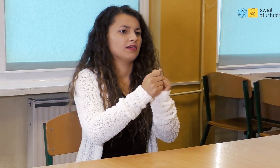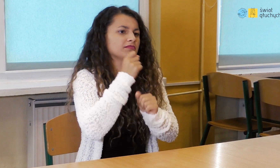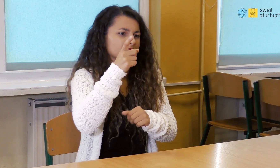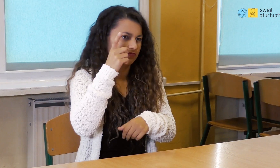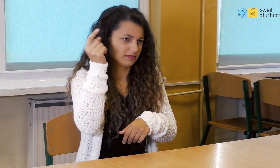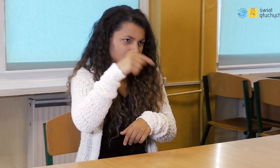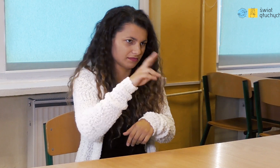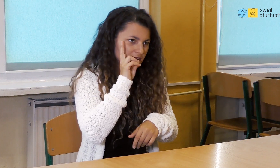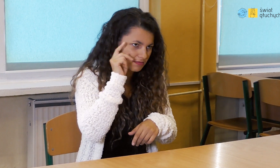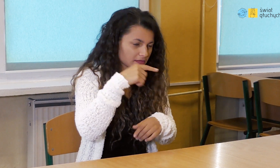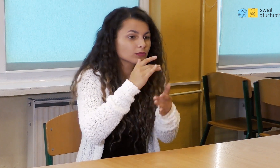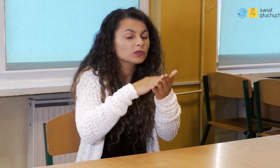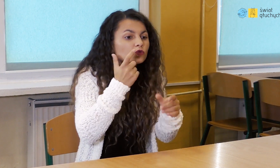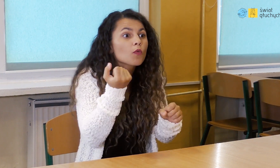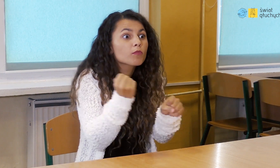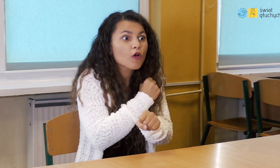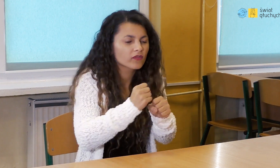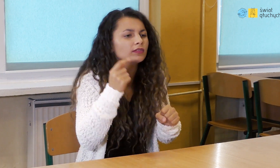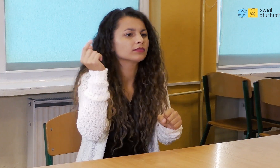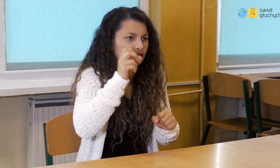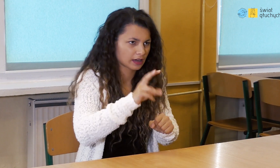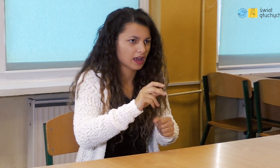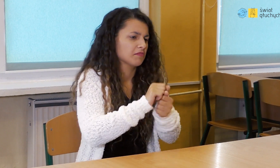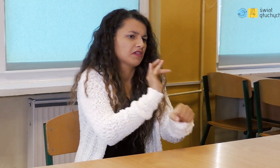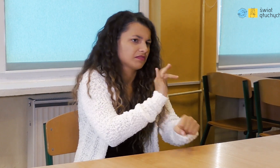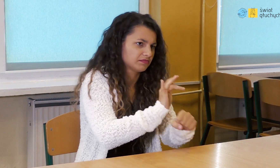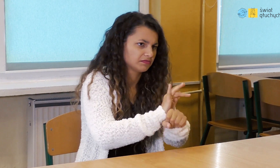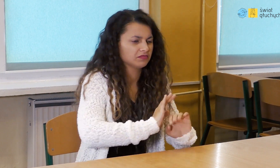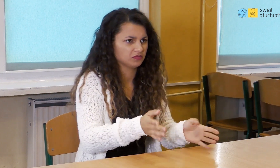and if someone did something serious, there was a reprimand or parents were called,